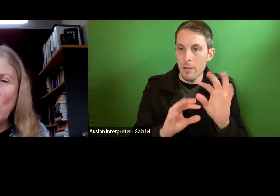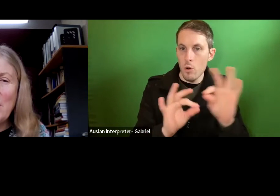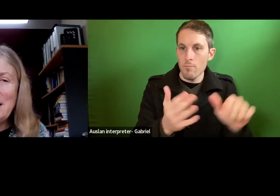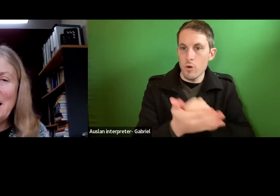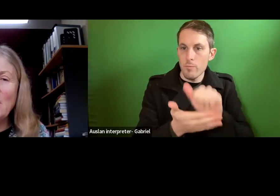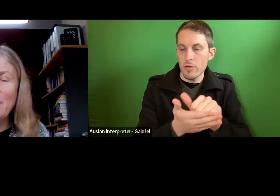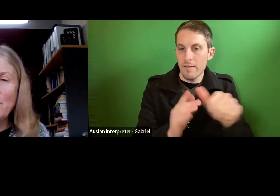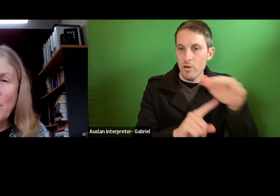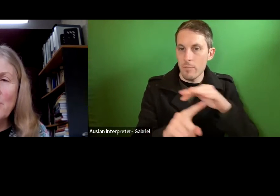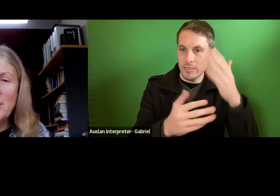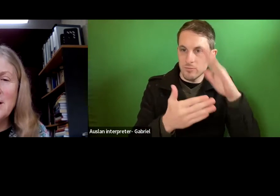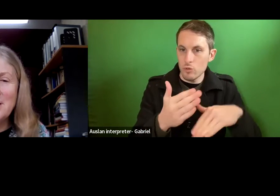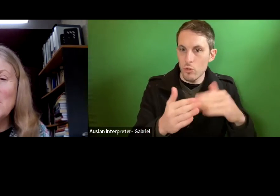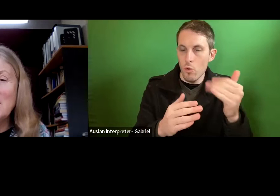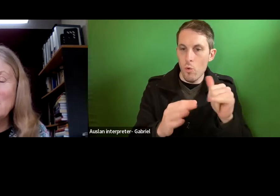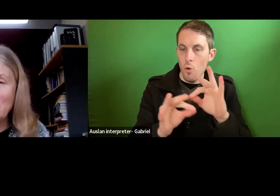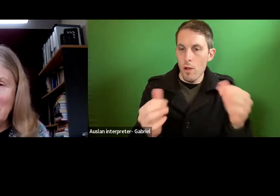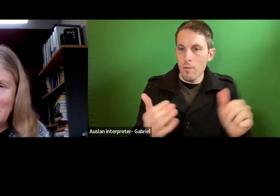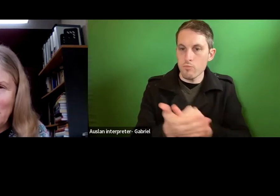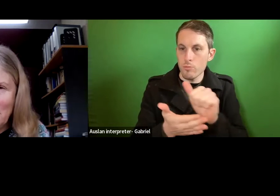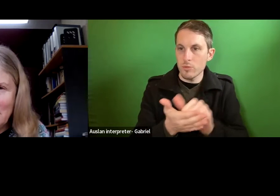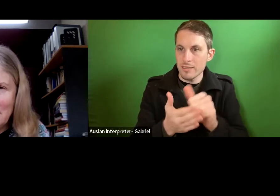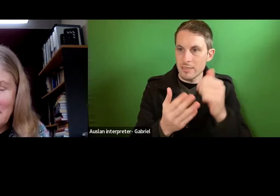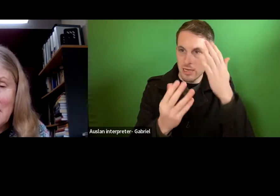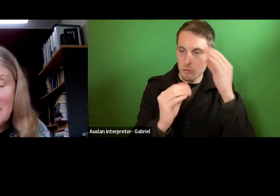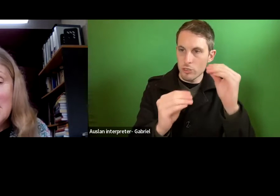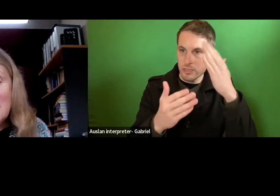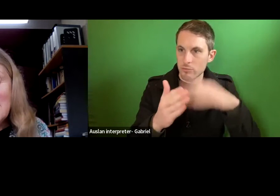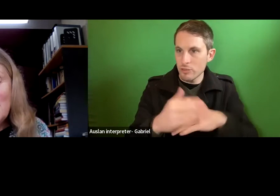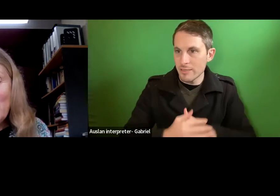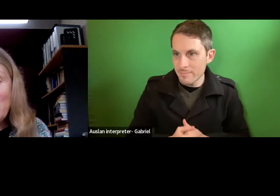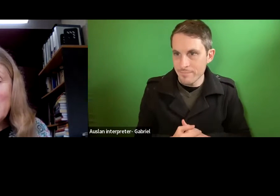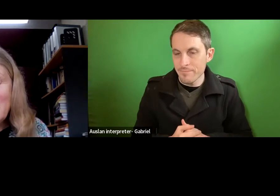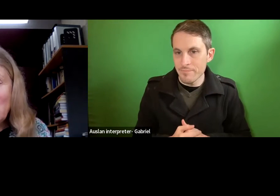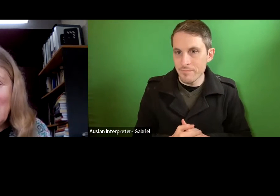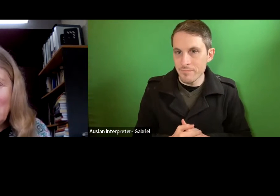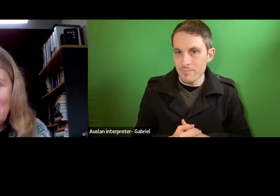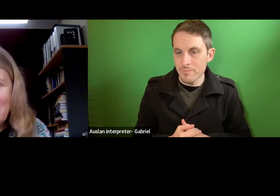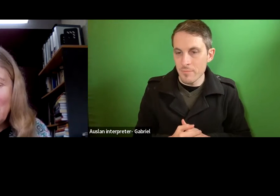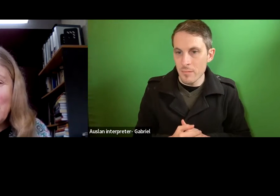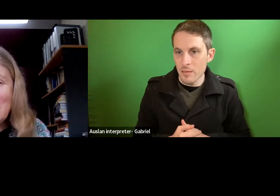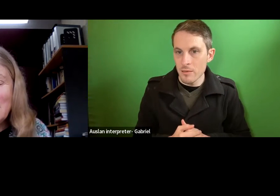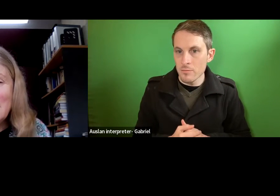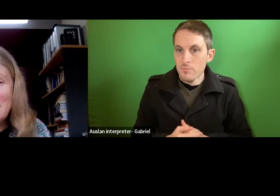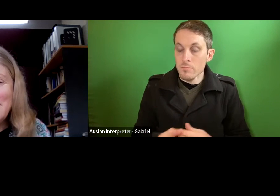or a lack of appropriate educational experiences." The appropriate educational experience,